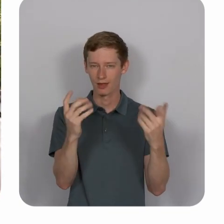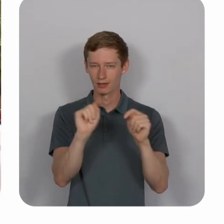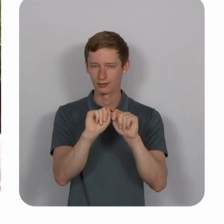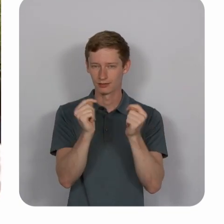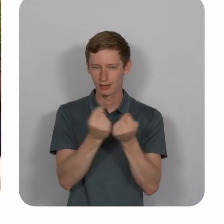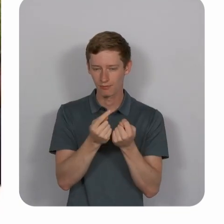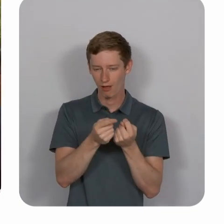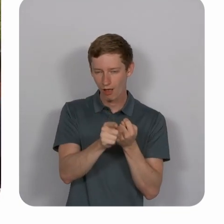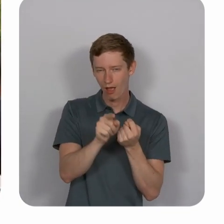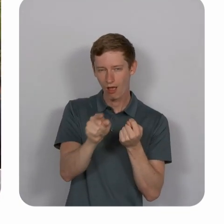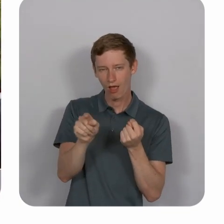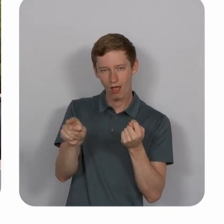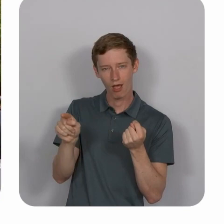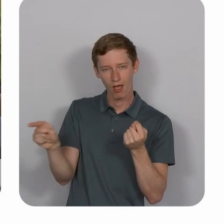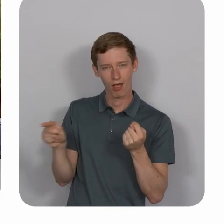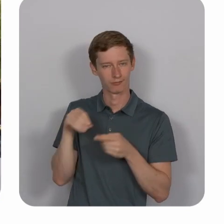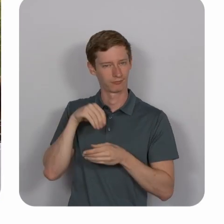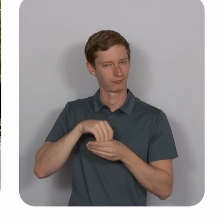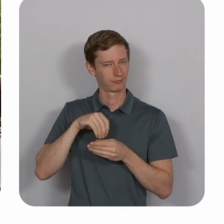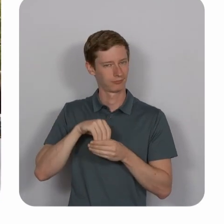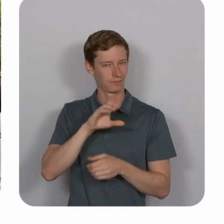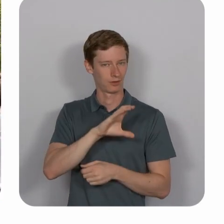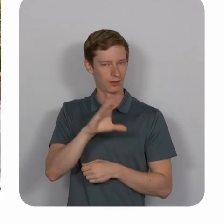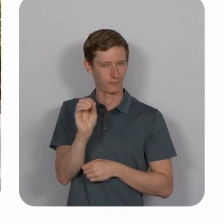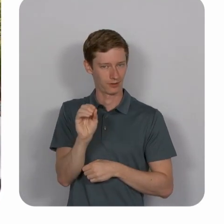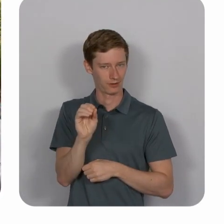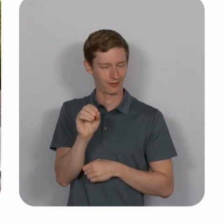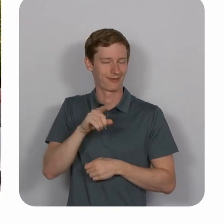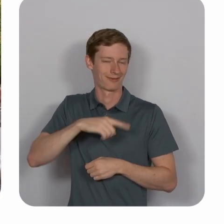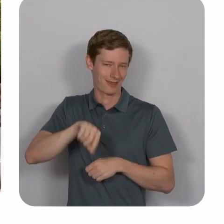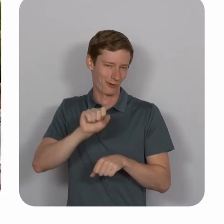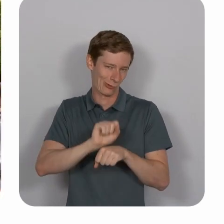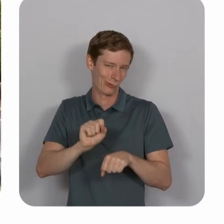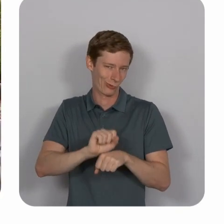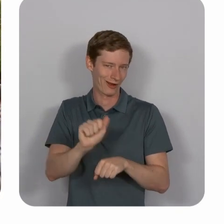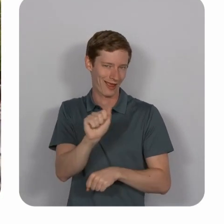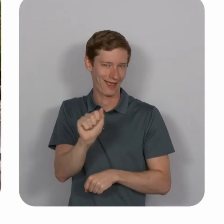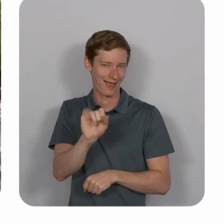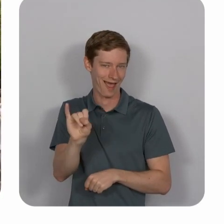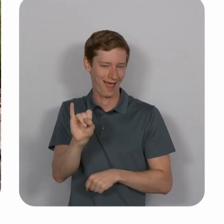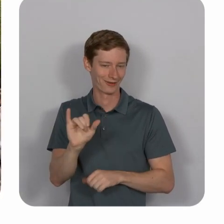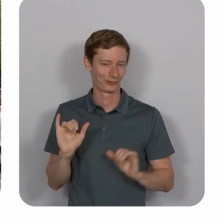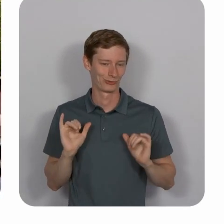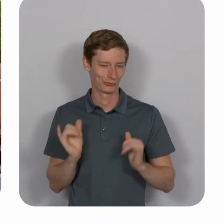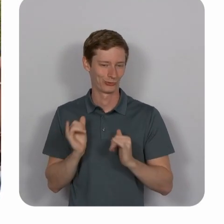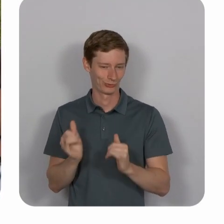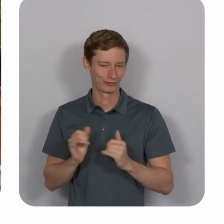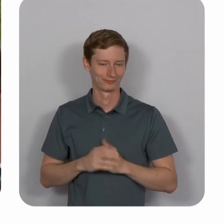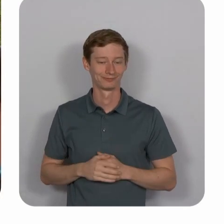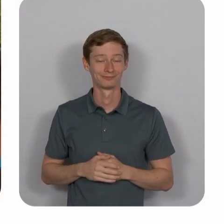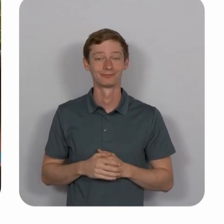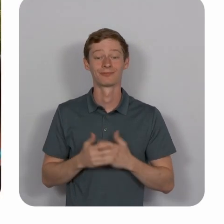in the company that work on AI agents workstream. Once you are done with your prompt template,